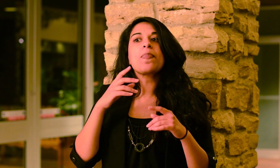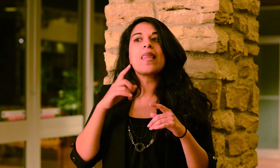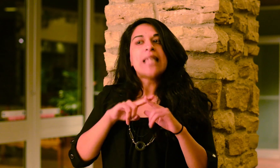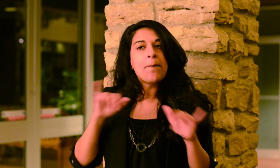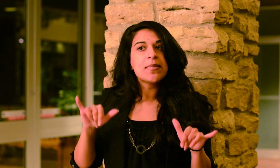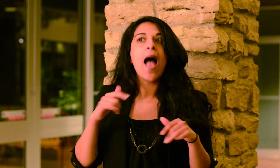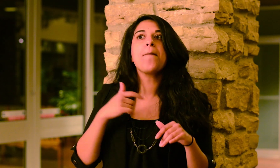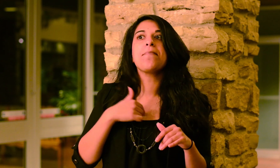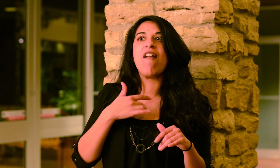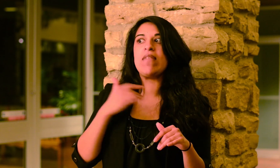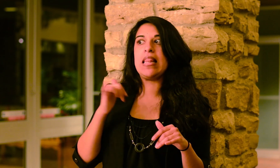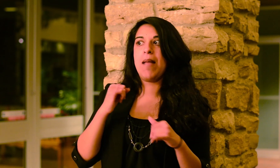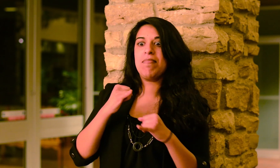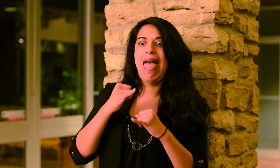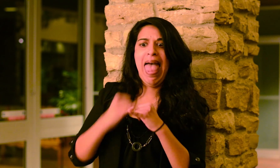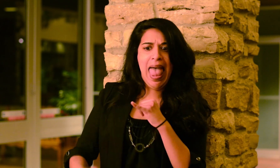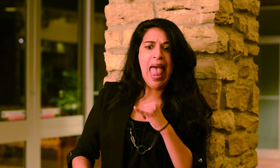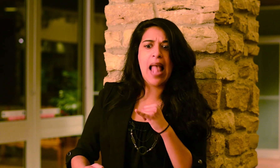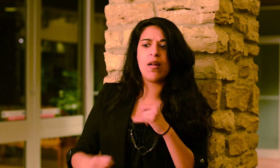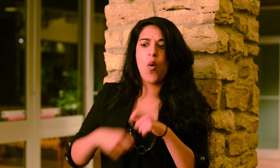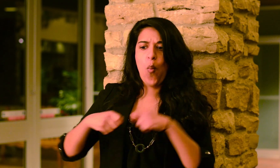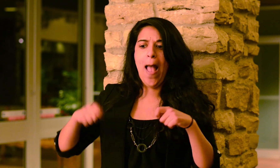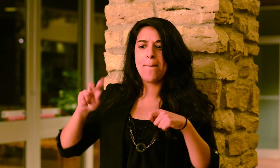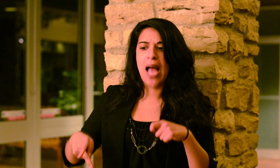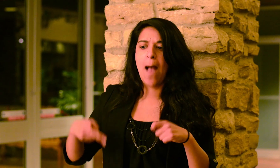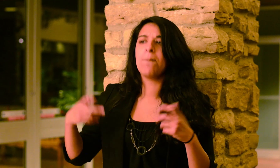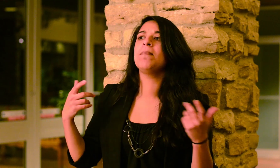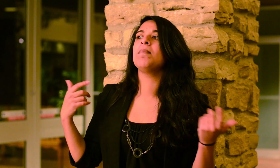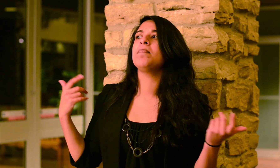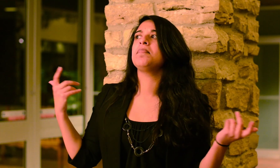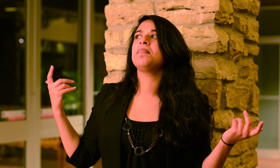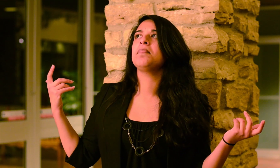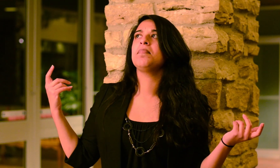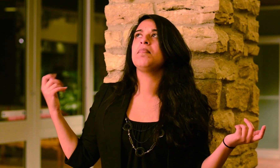However at the same time, at the end as the meeting wrapped up I felt like